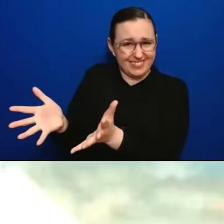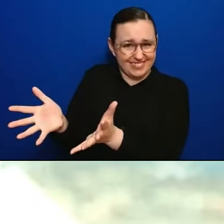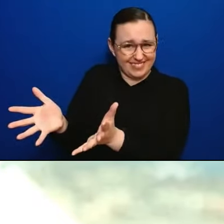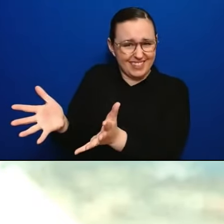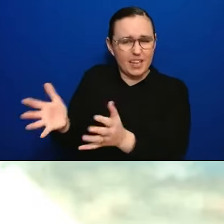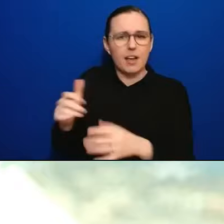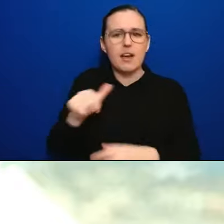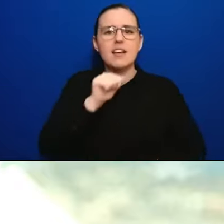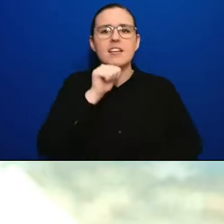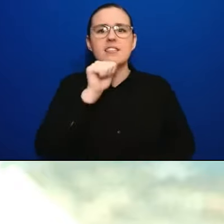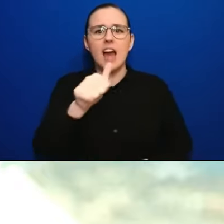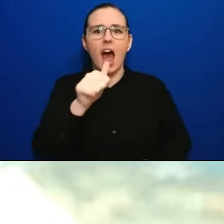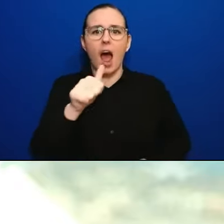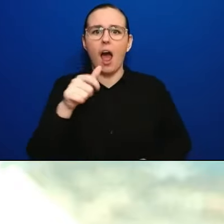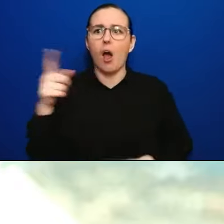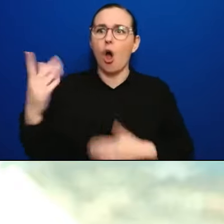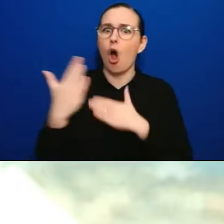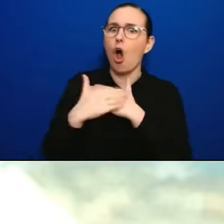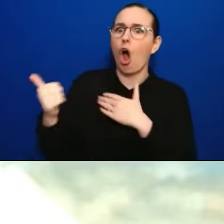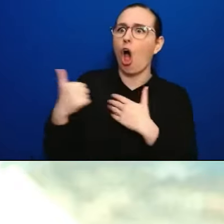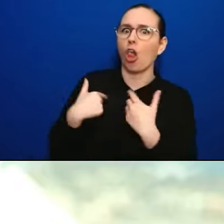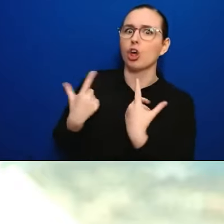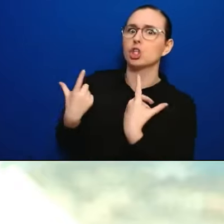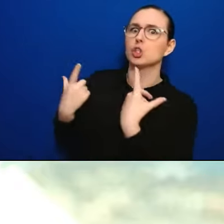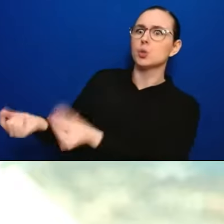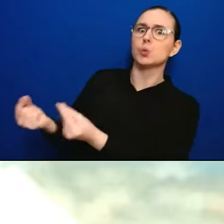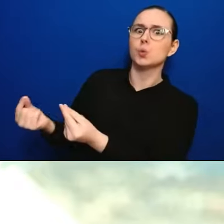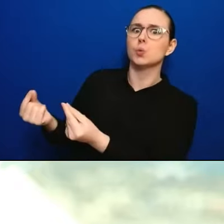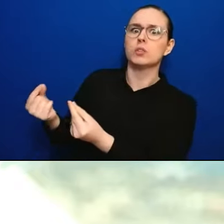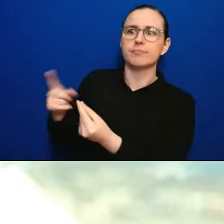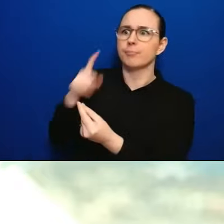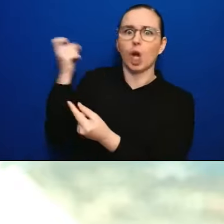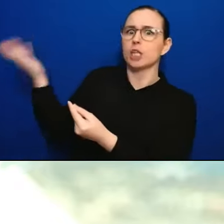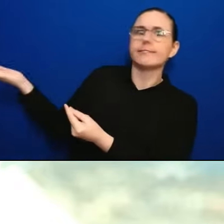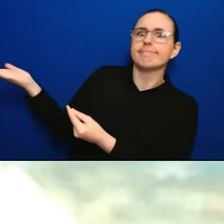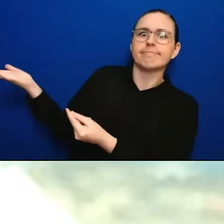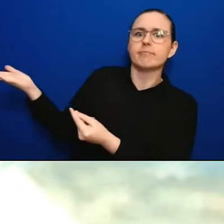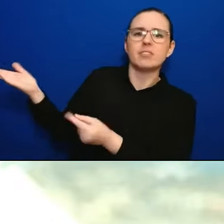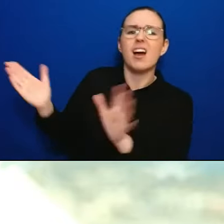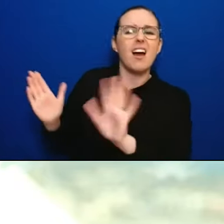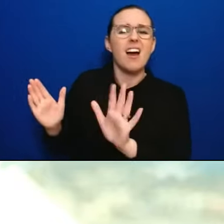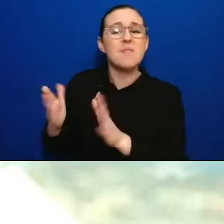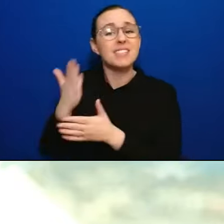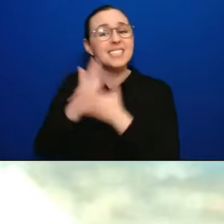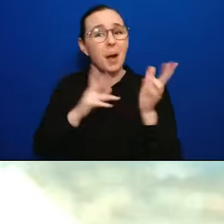and after. So it's not an issue of the individuals being called in to